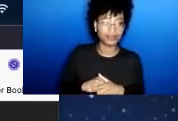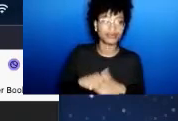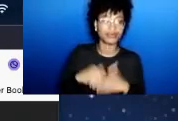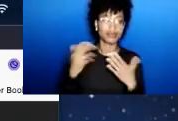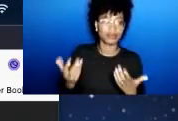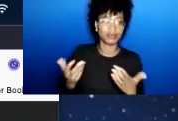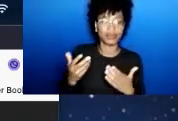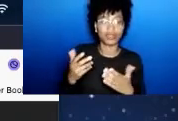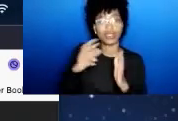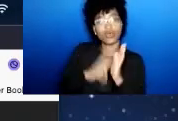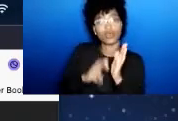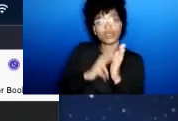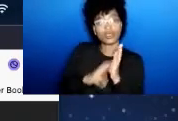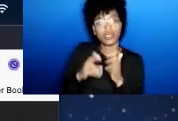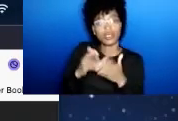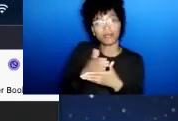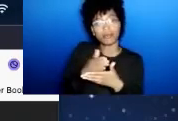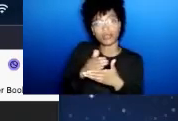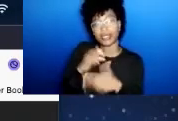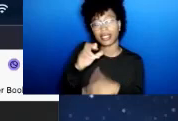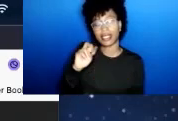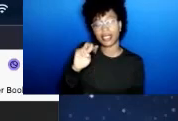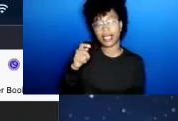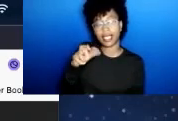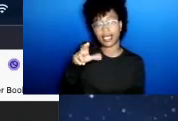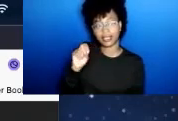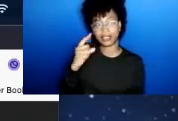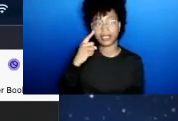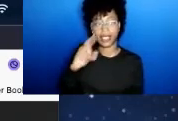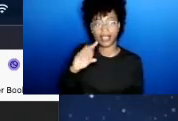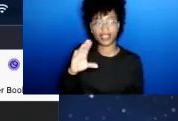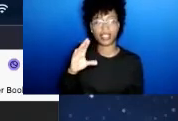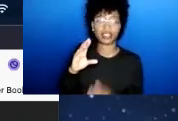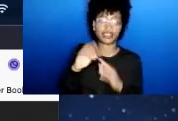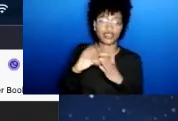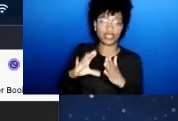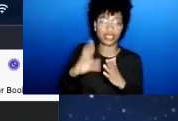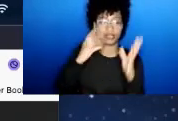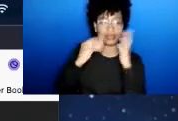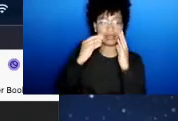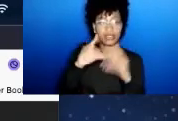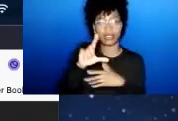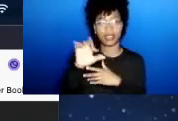link and compare the cross disciplines and institutions.